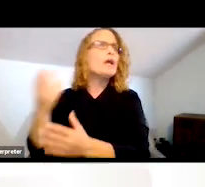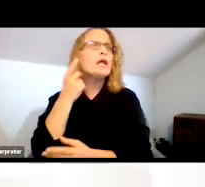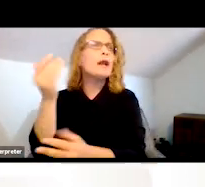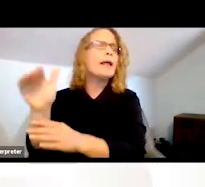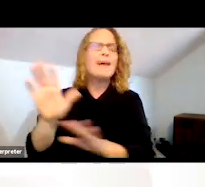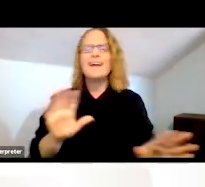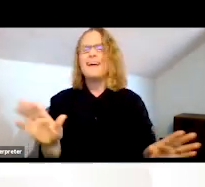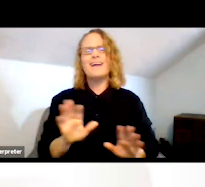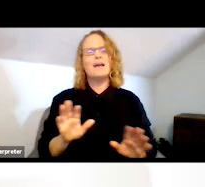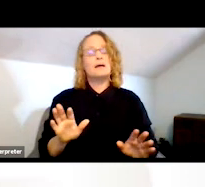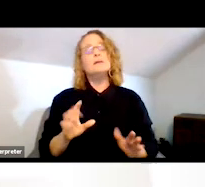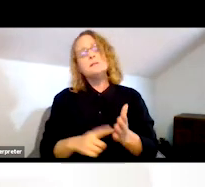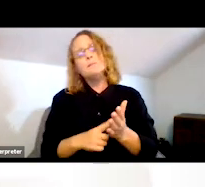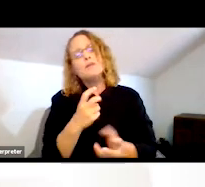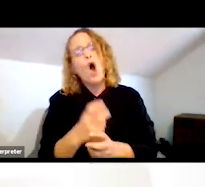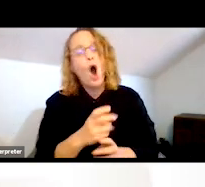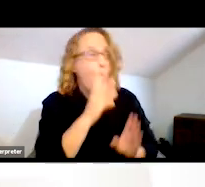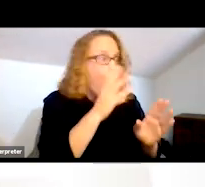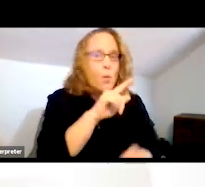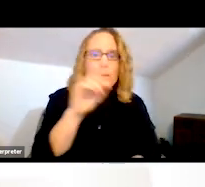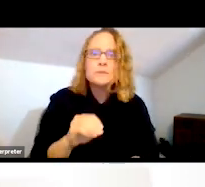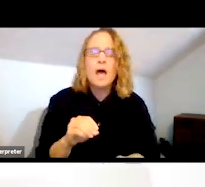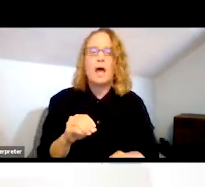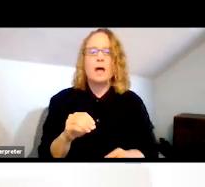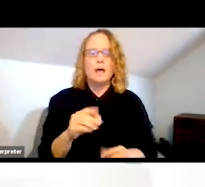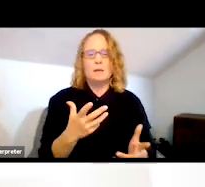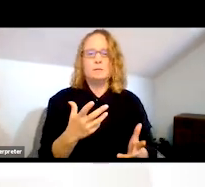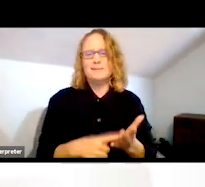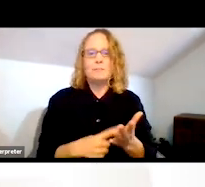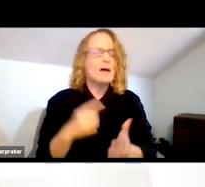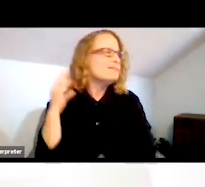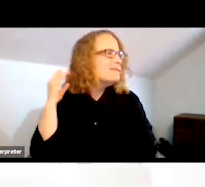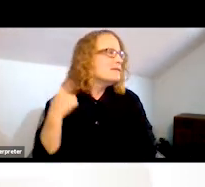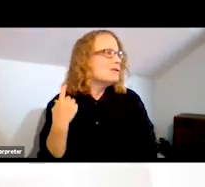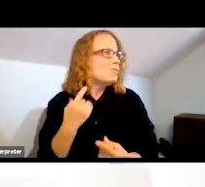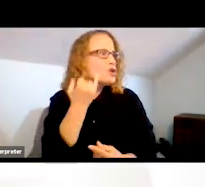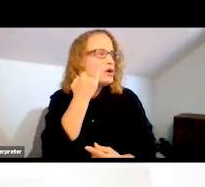I found that I have to be present. And I think somebody mentioned it earlier also. So this training is spot on.